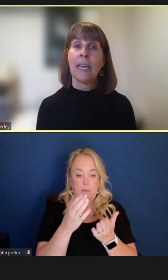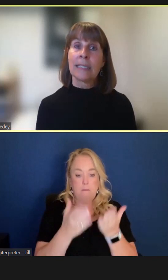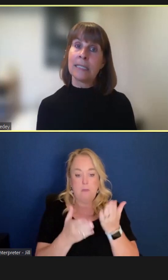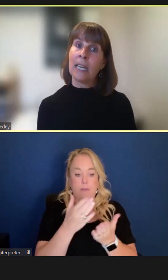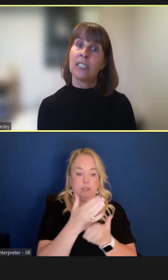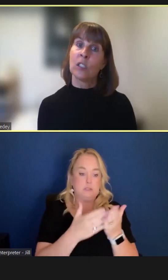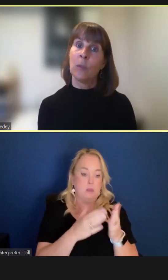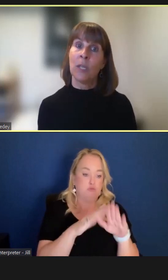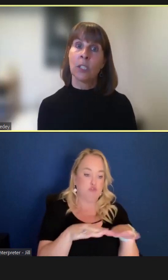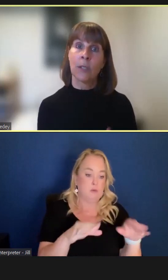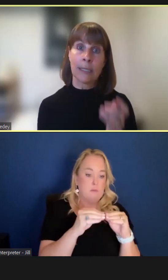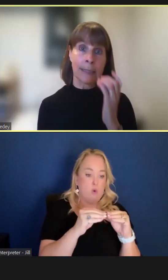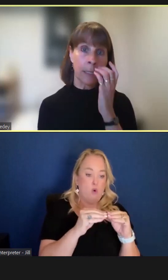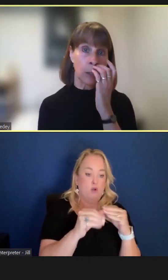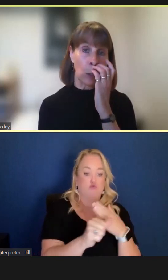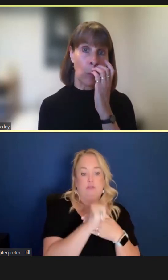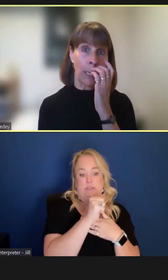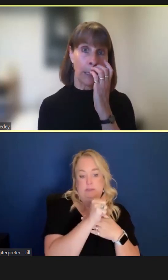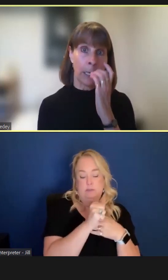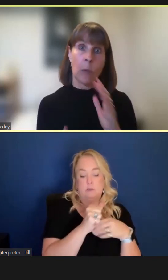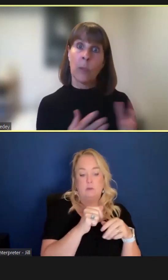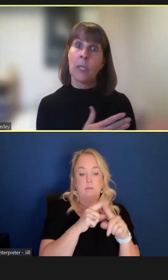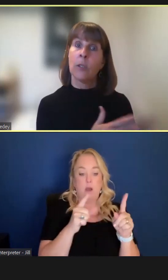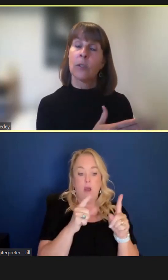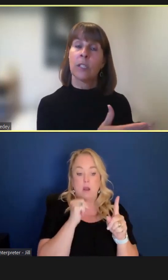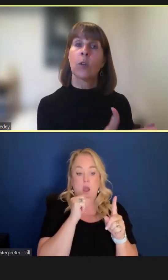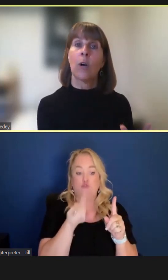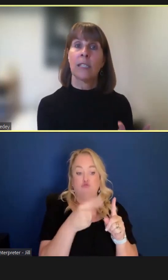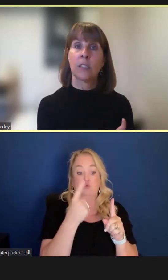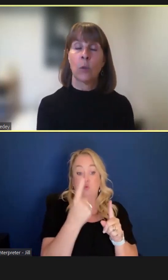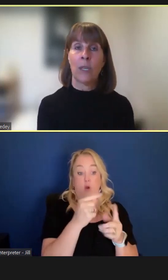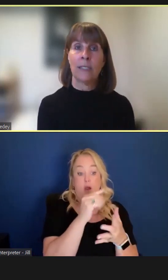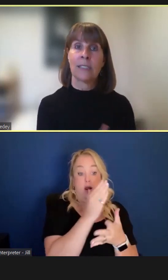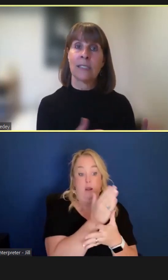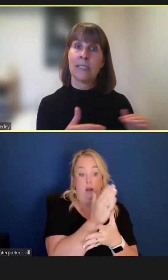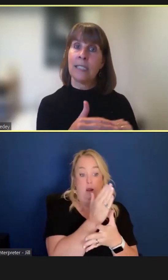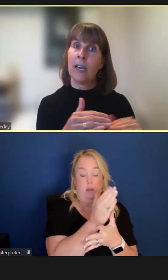to not just be measuring a single domain but be looking across domains to see how